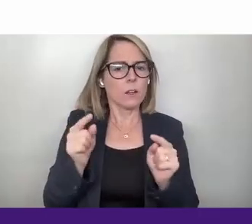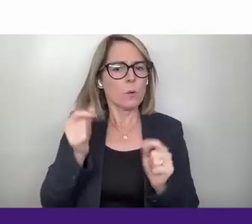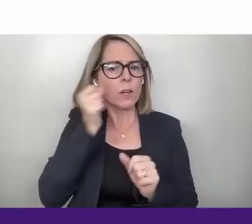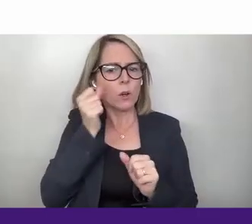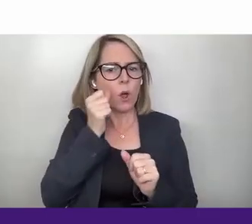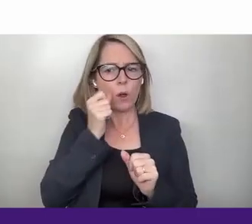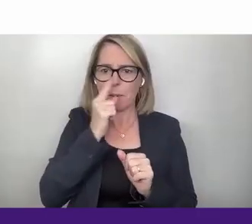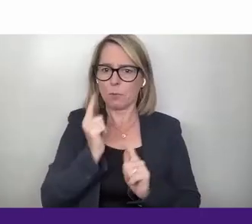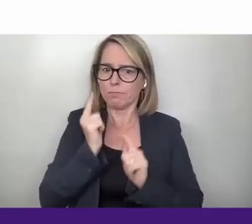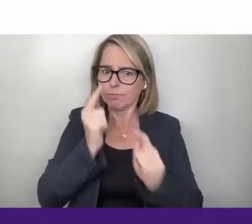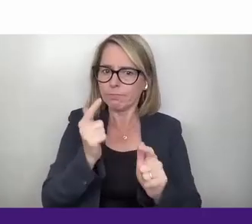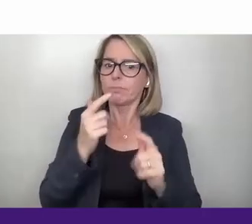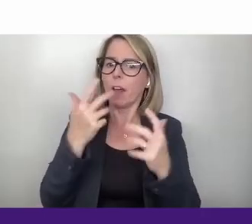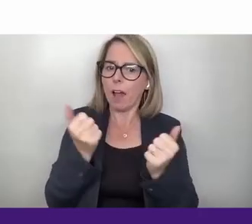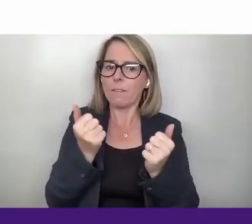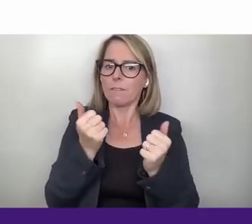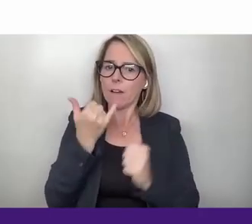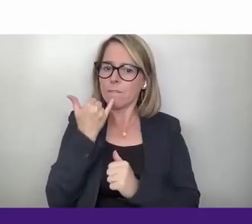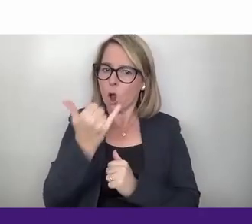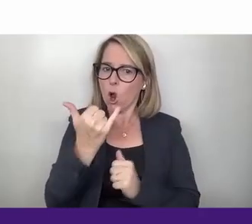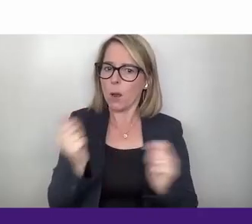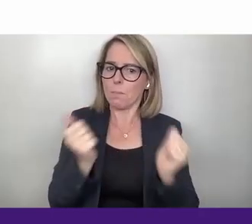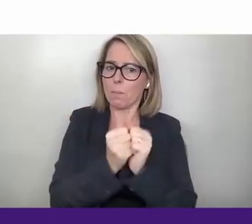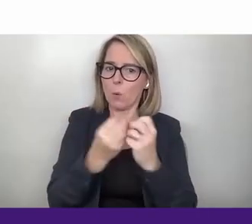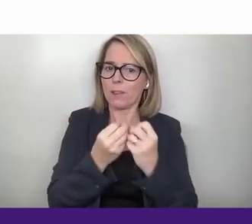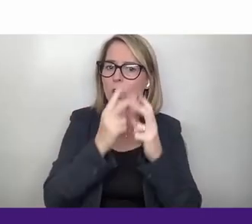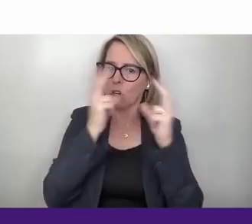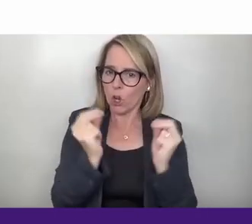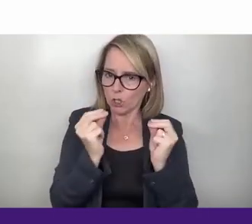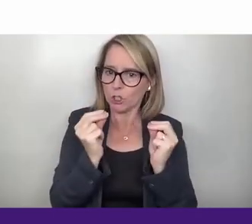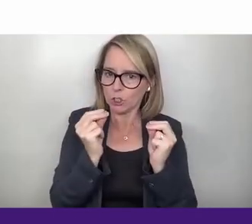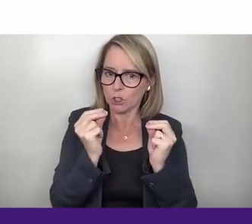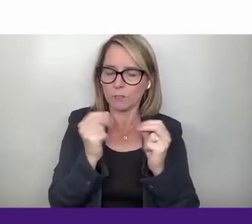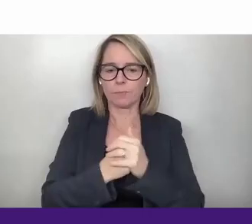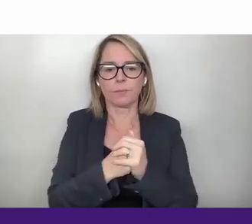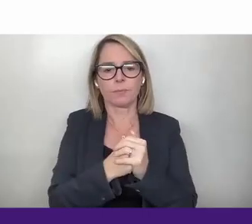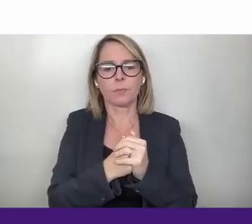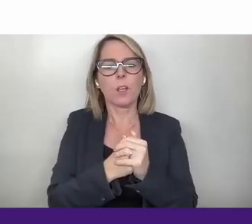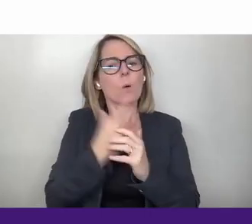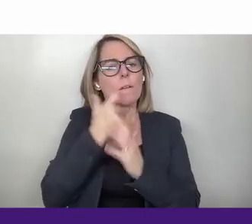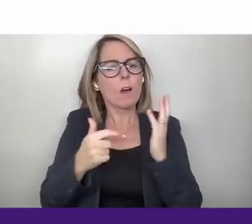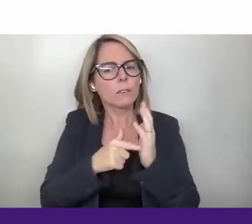family or support people. In that appointment, we find out if people will need extra help when they